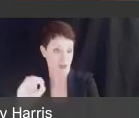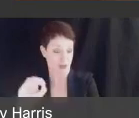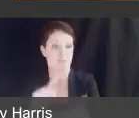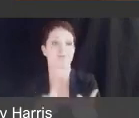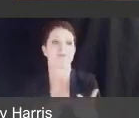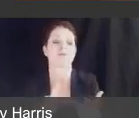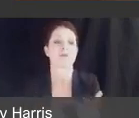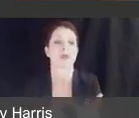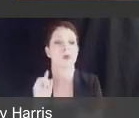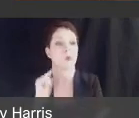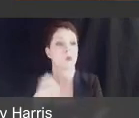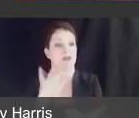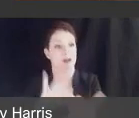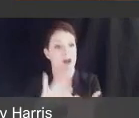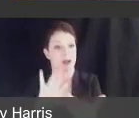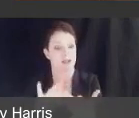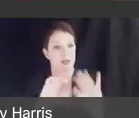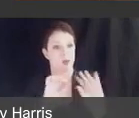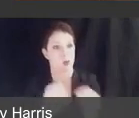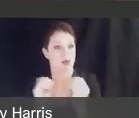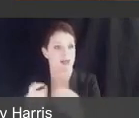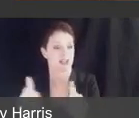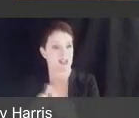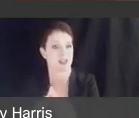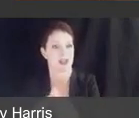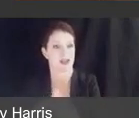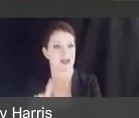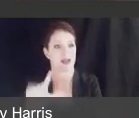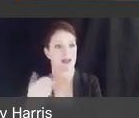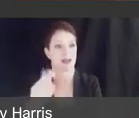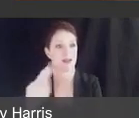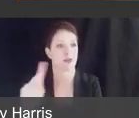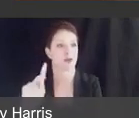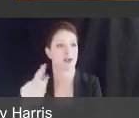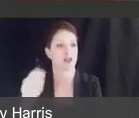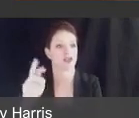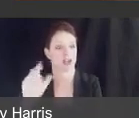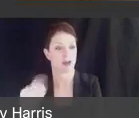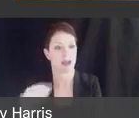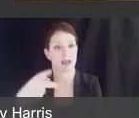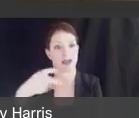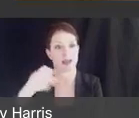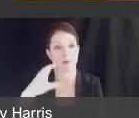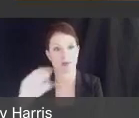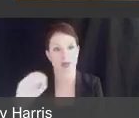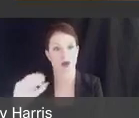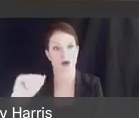to organizations like Limerick Generating Station and PECO and AQUA, so there's quite a bit of work